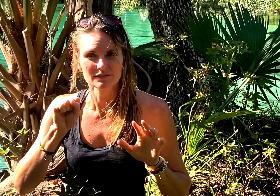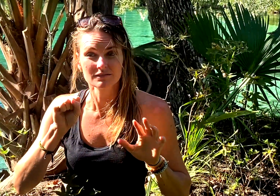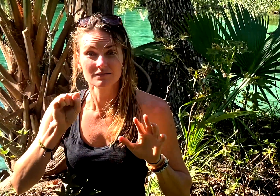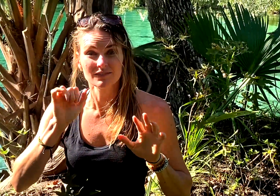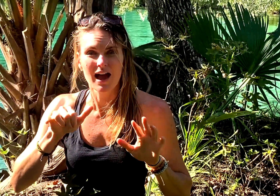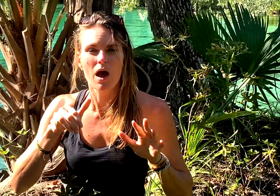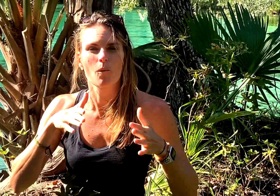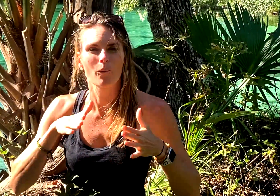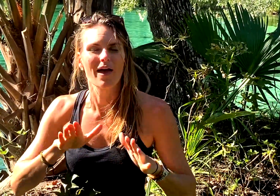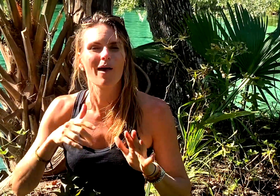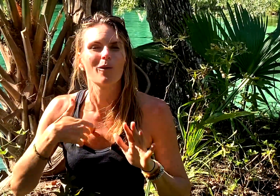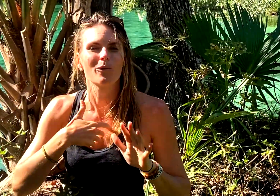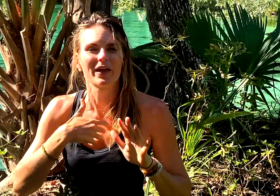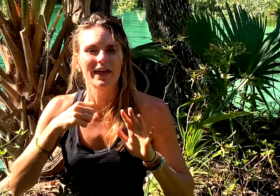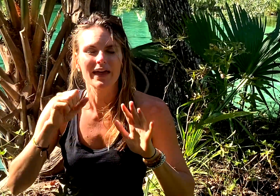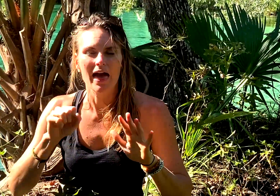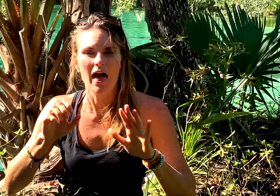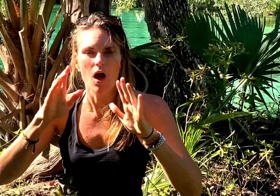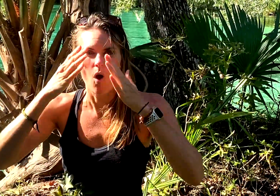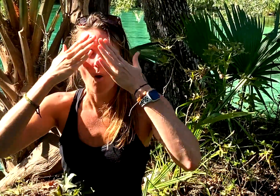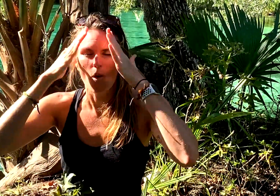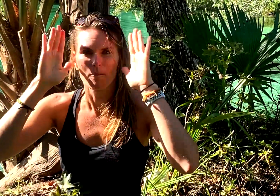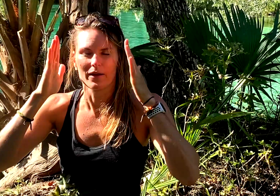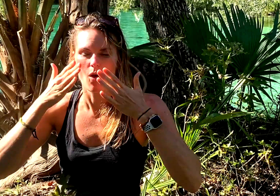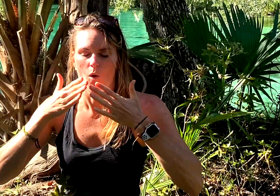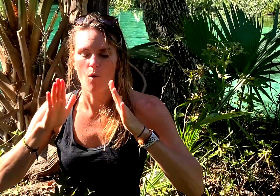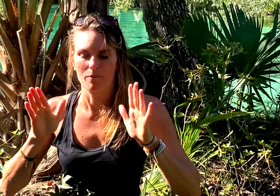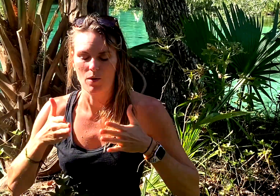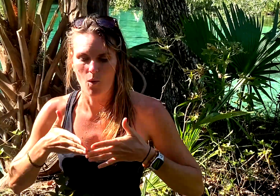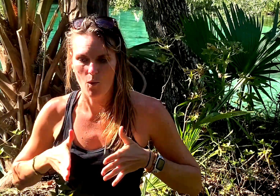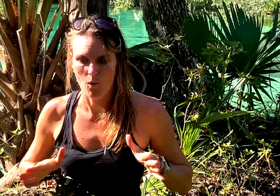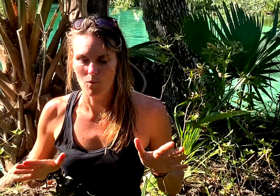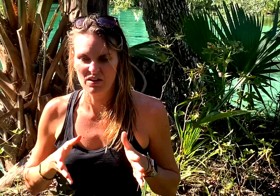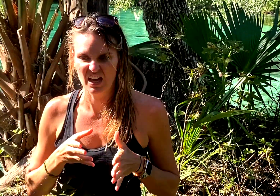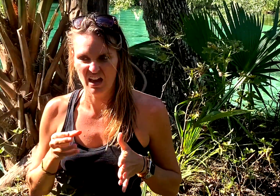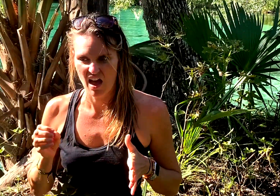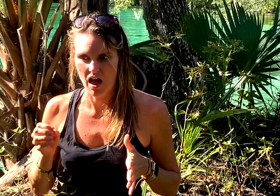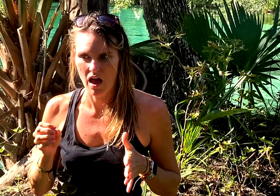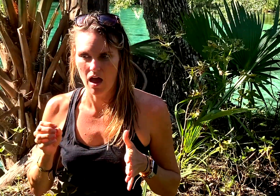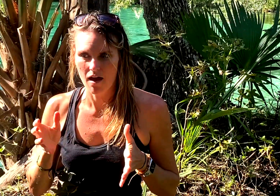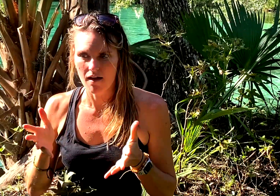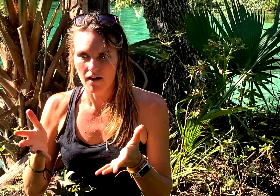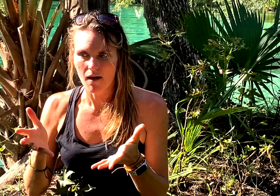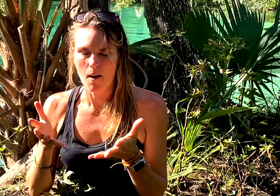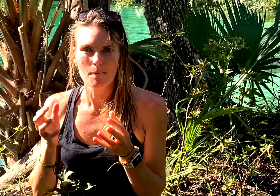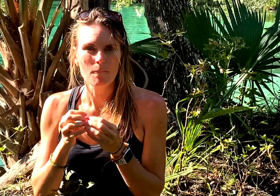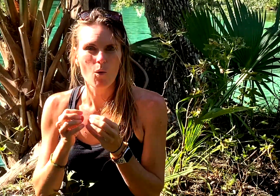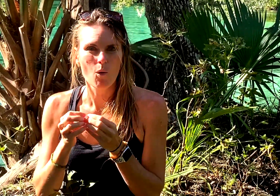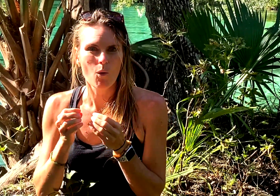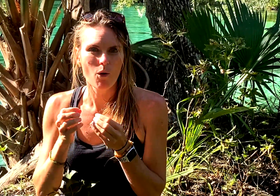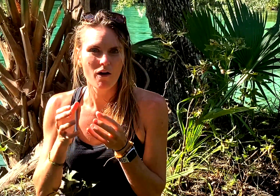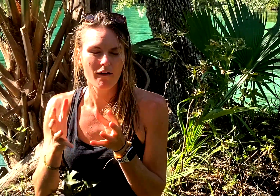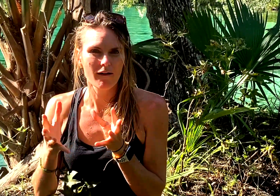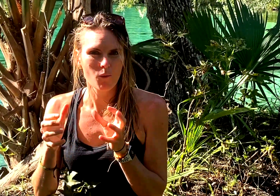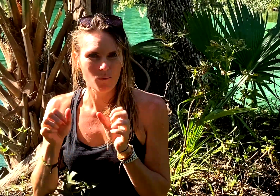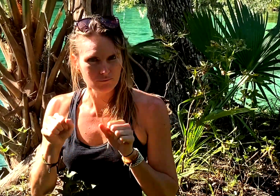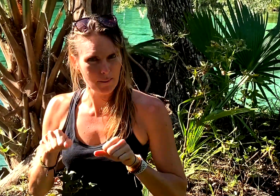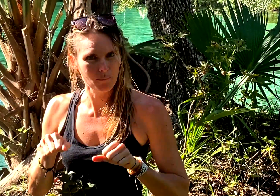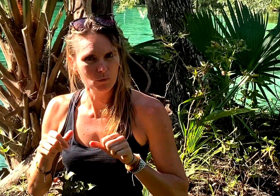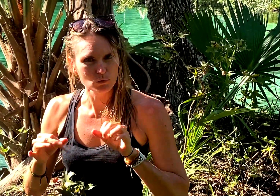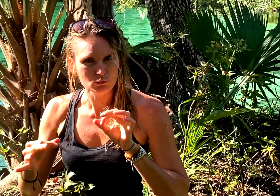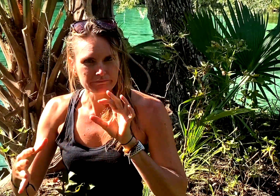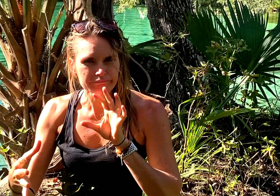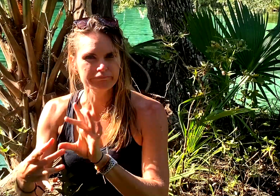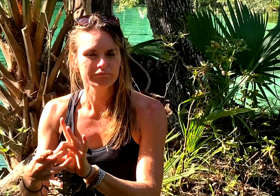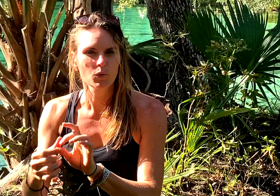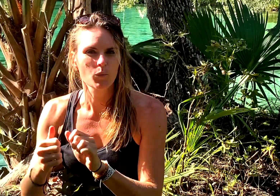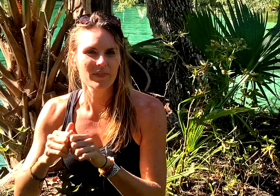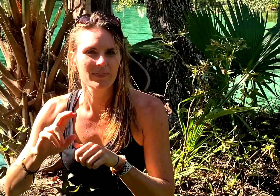That way we are able to open our minds, our hearts, and our bodies to connect with Nature